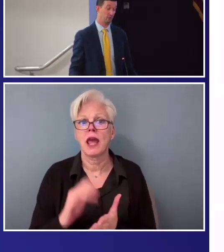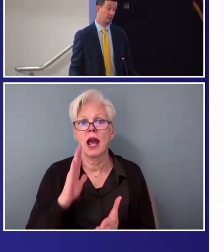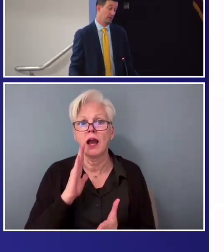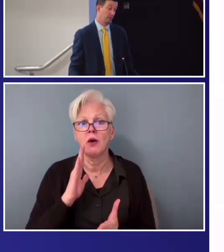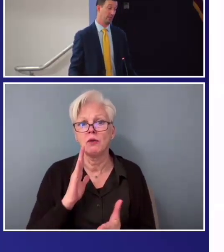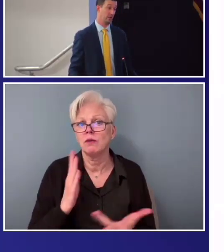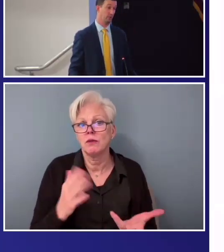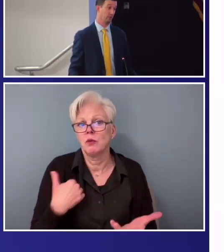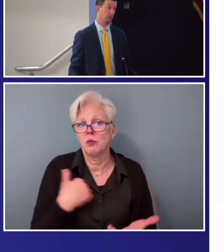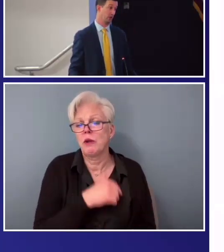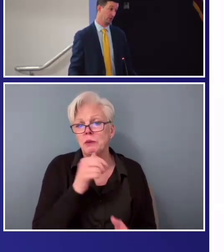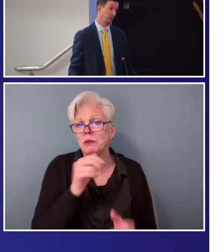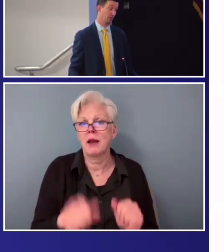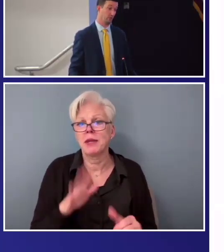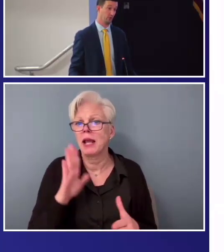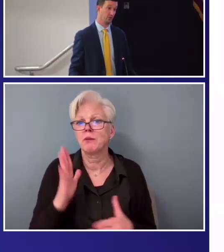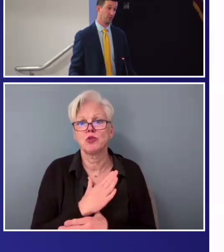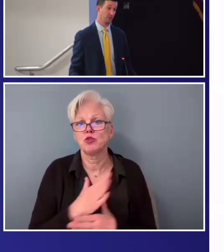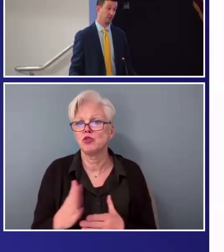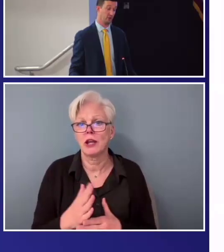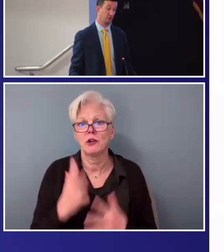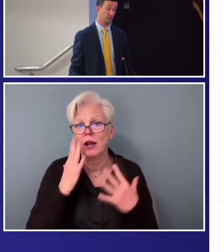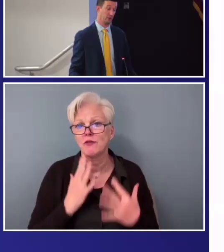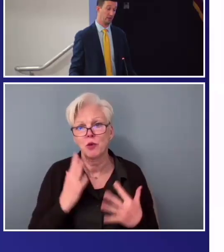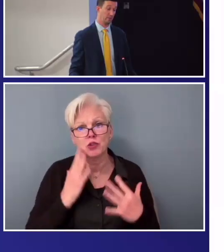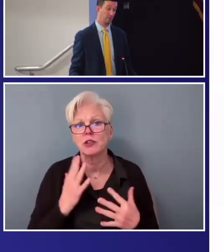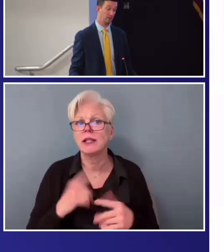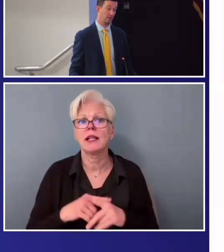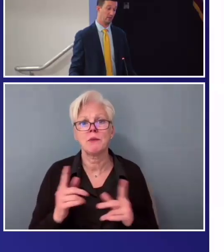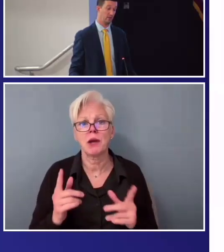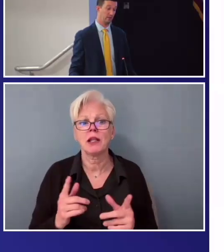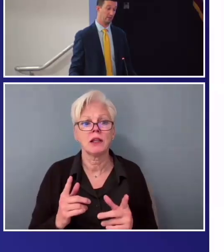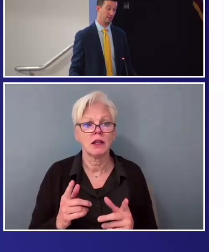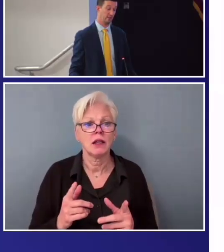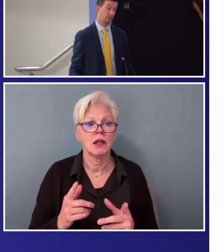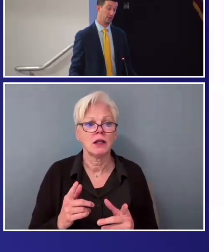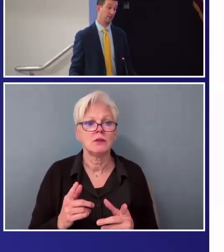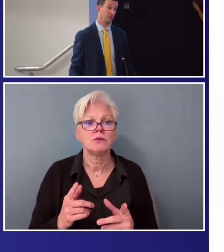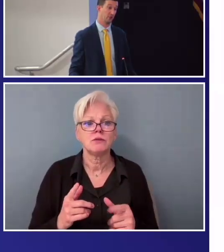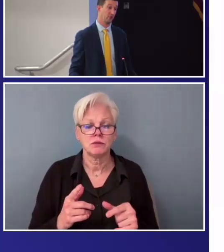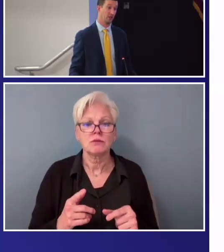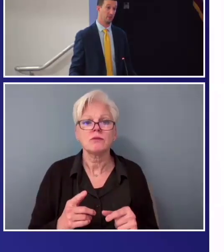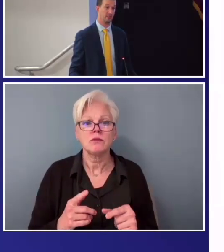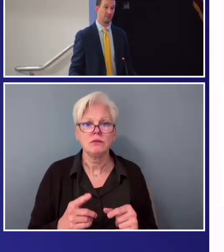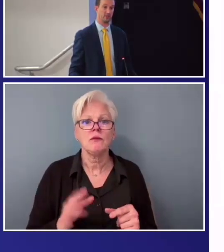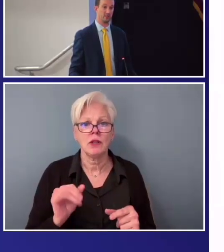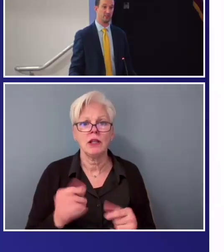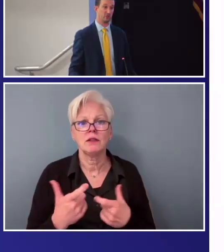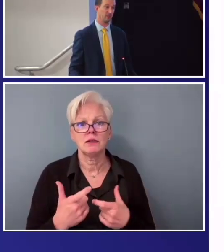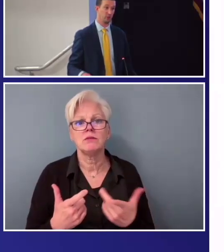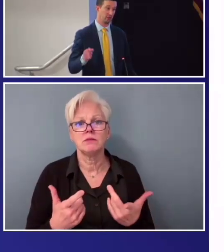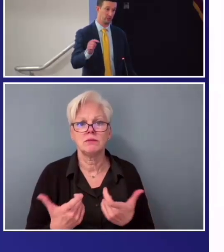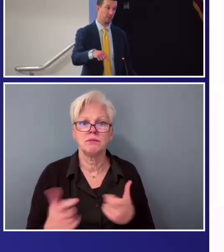we would not be able to share those, unfortunately. So it -- that is a bigger issue. It's not just a decision of, oh, we could